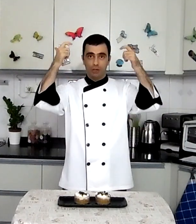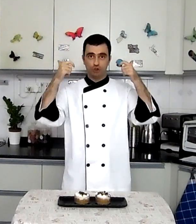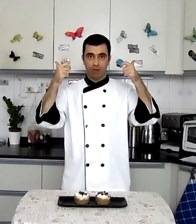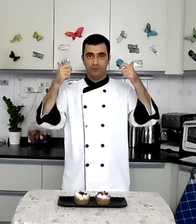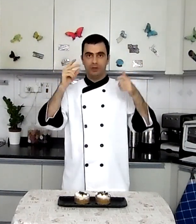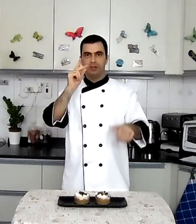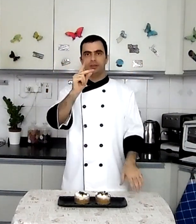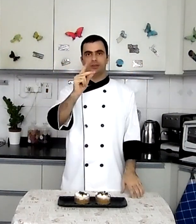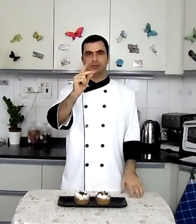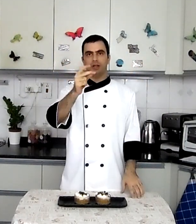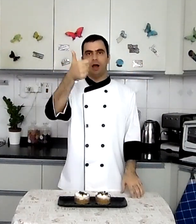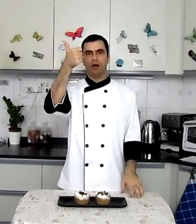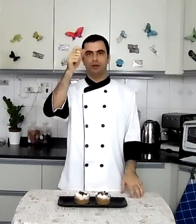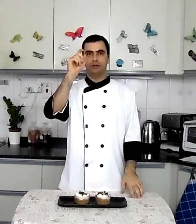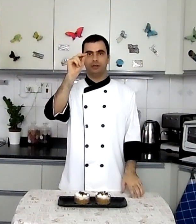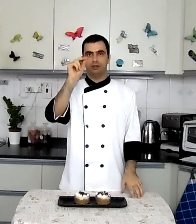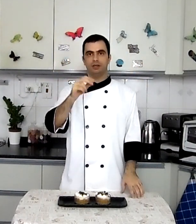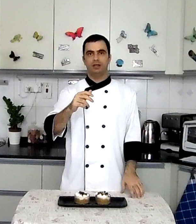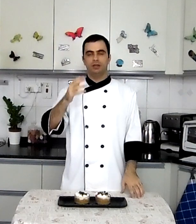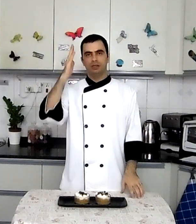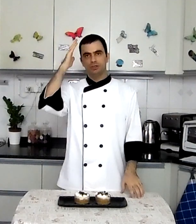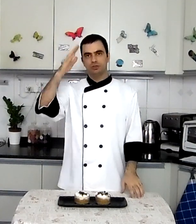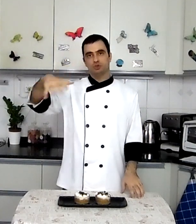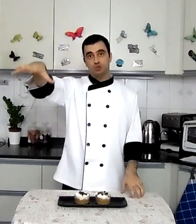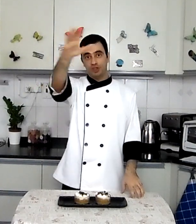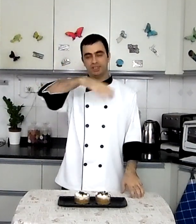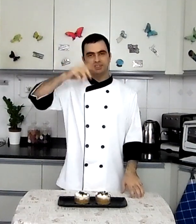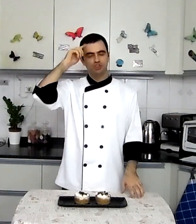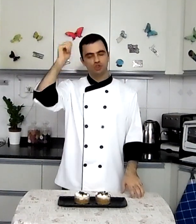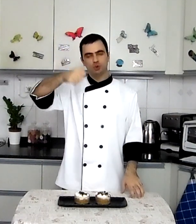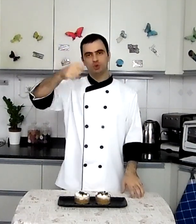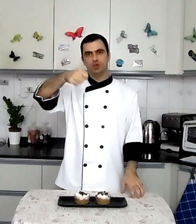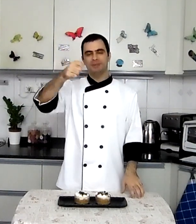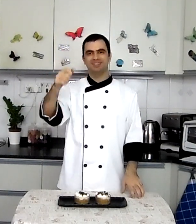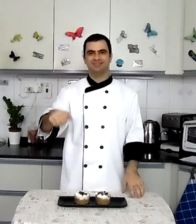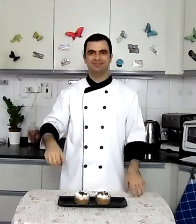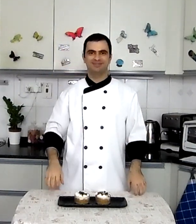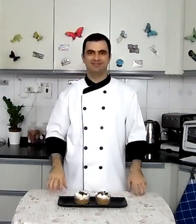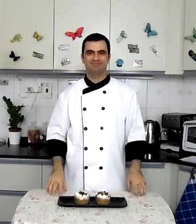I am Chef Tarek معكم الشيف طارق Love you all, goodbye بحبكم جميعاً، مع السلامة